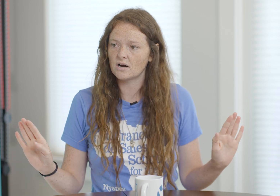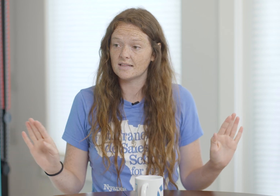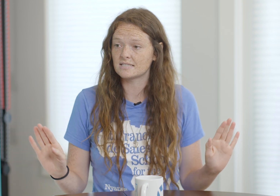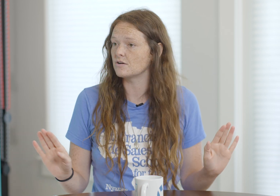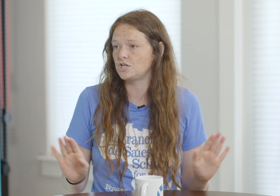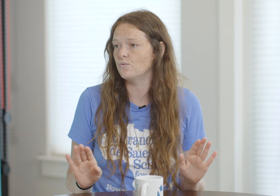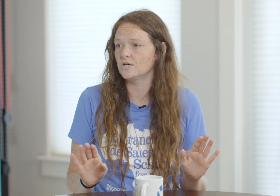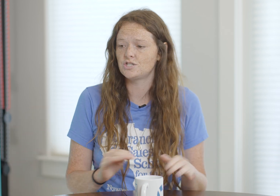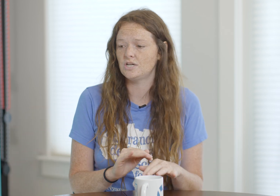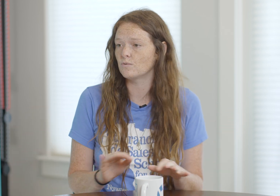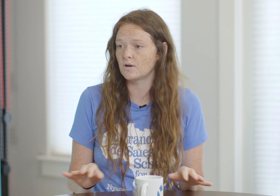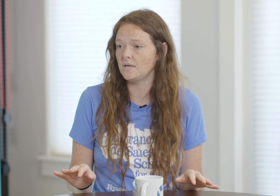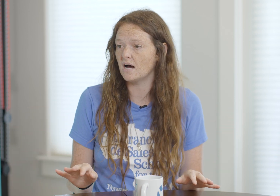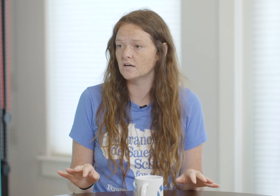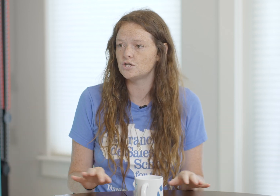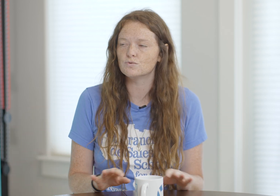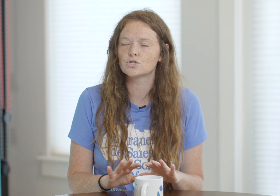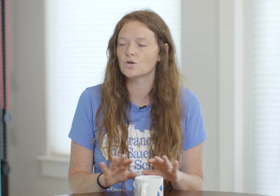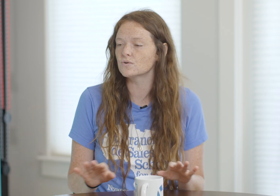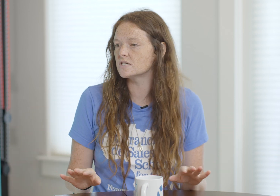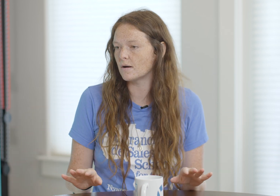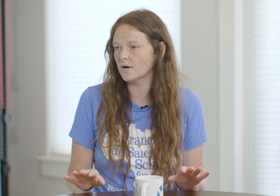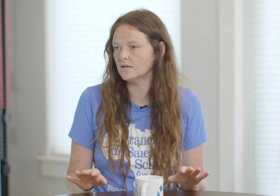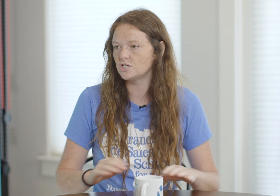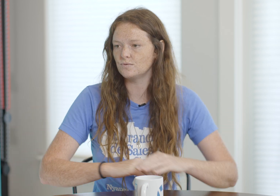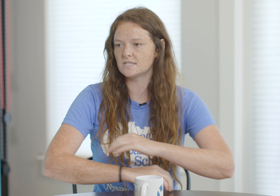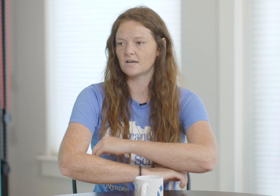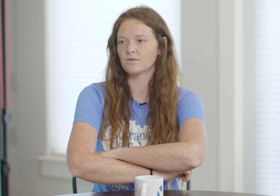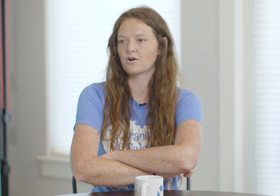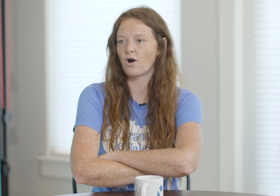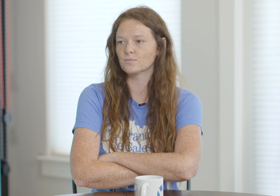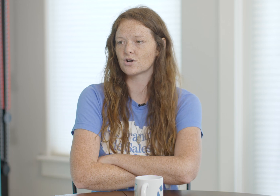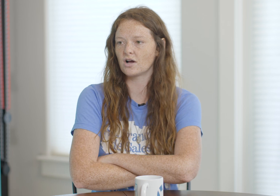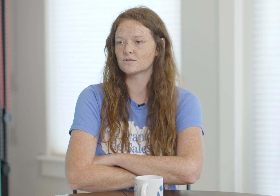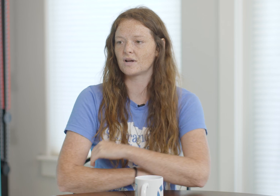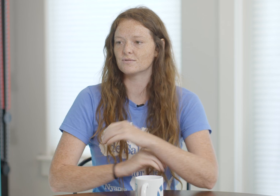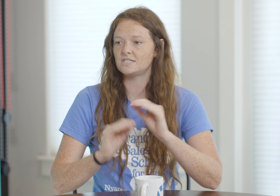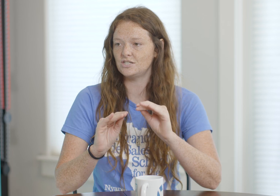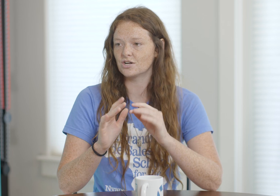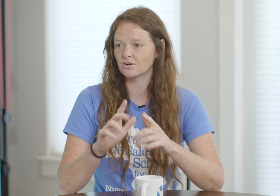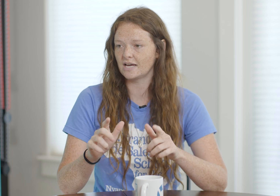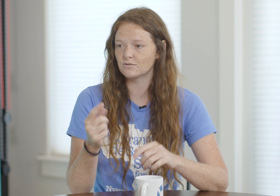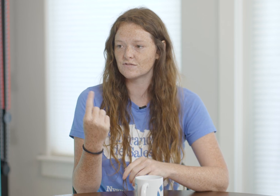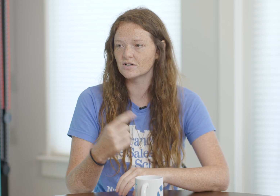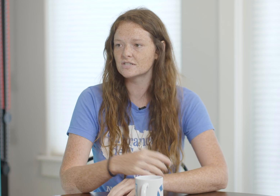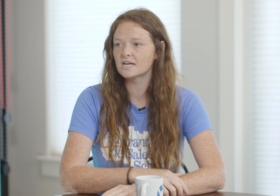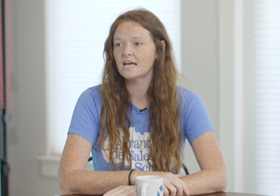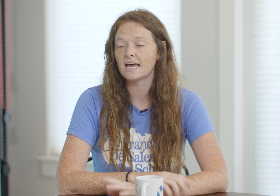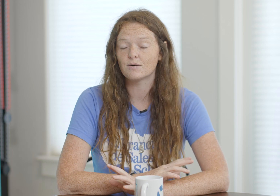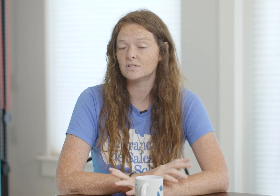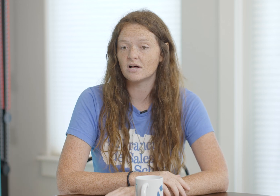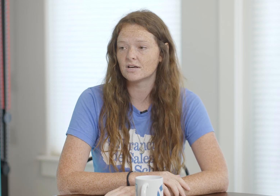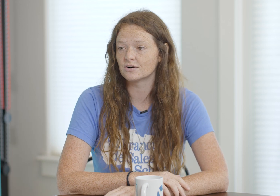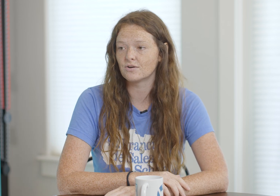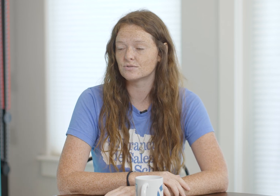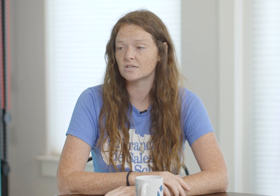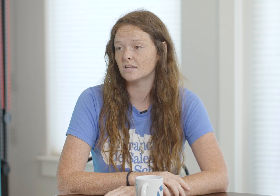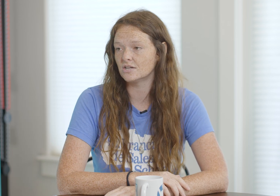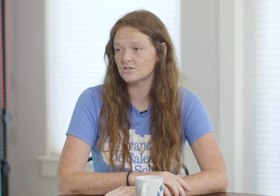And that's how she was. She didn't want to be hugged. She was so stubborn. Would sit with her arms crossed. When I was teaching her language first, I would not let her go to lunch,